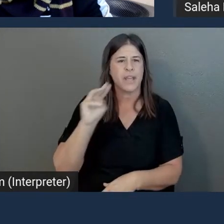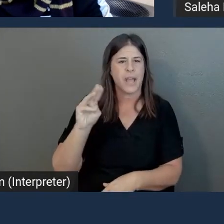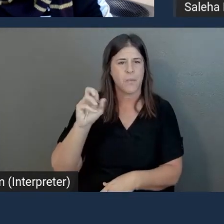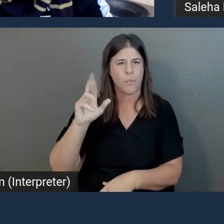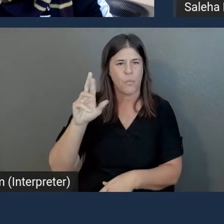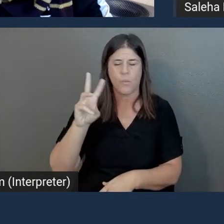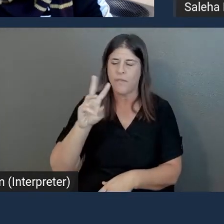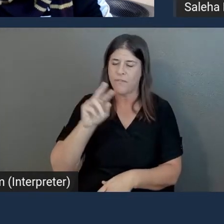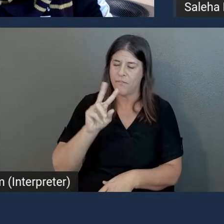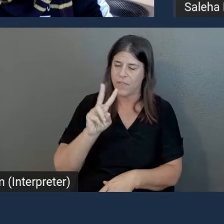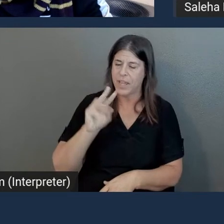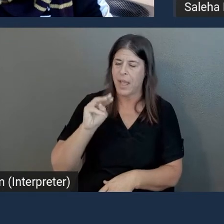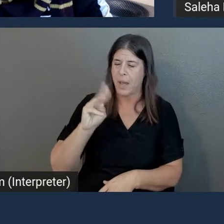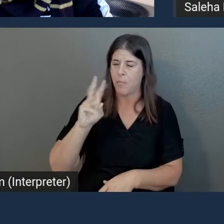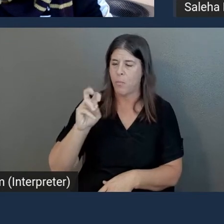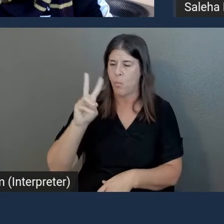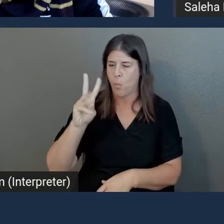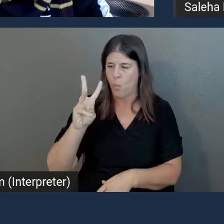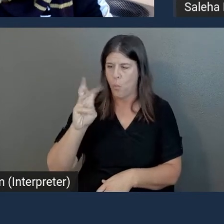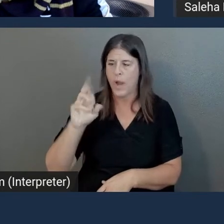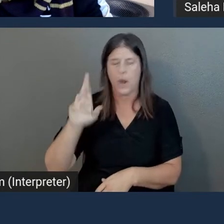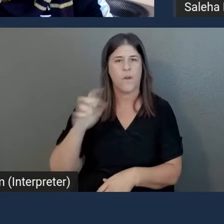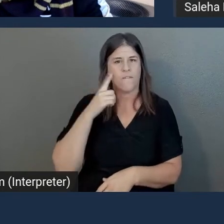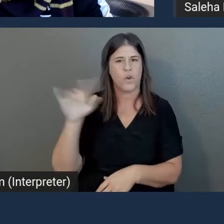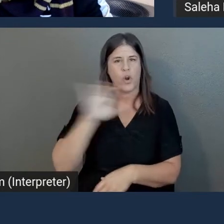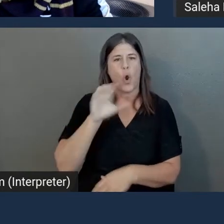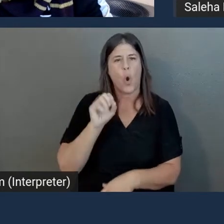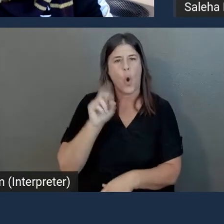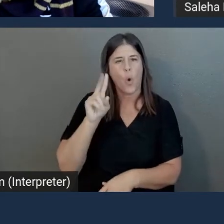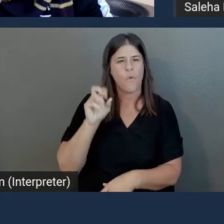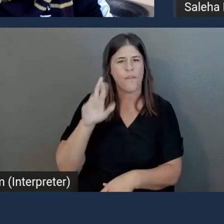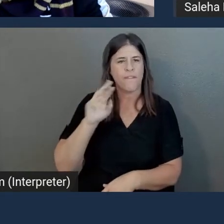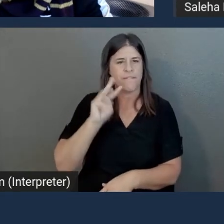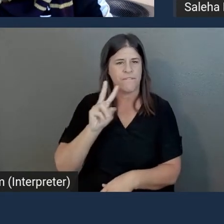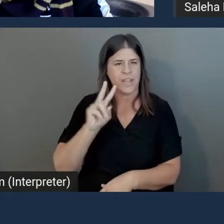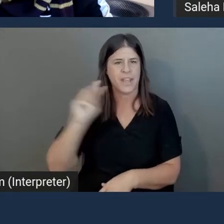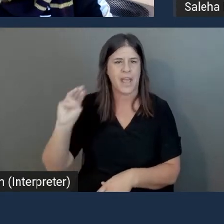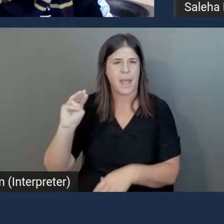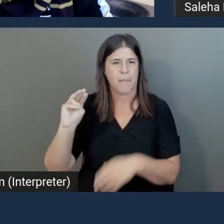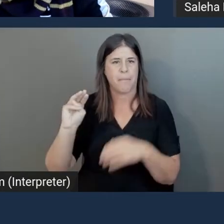to host OVM over VMware architecture. If you are On-Prem,